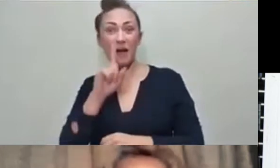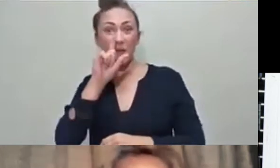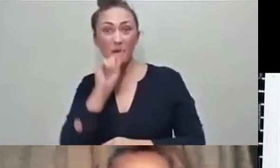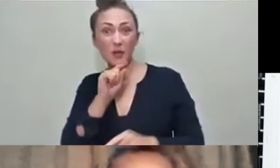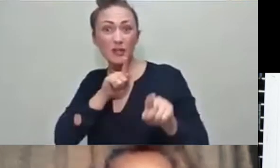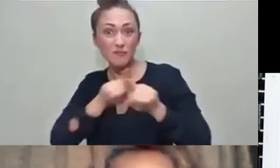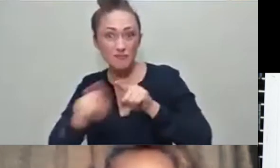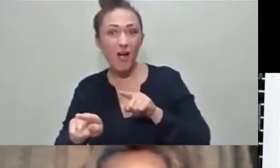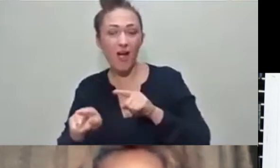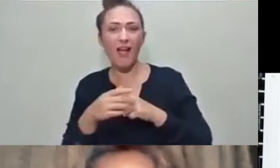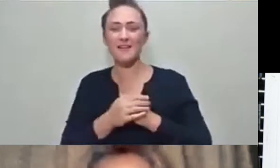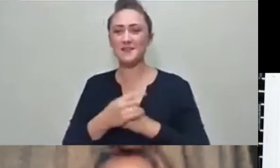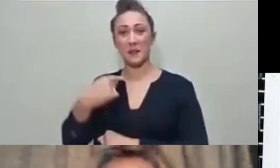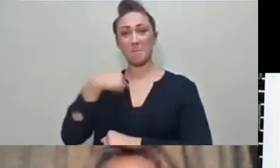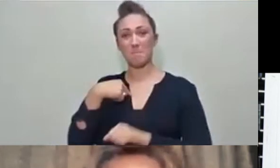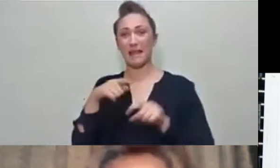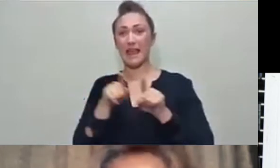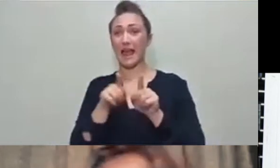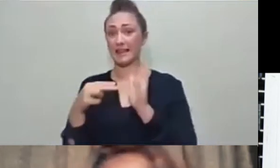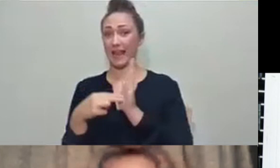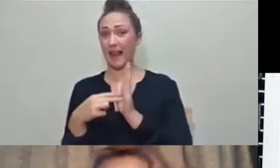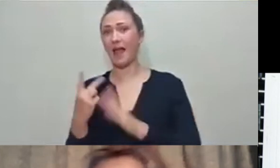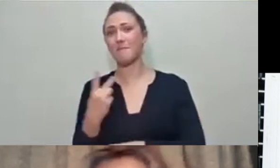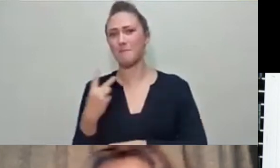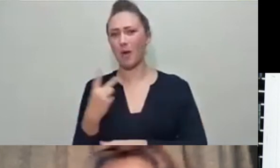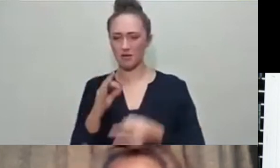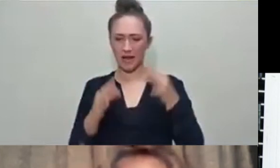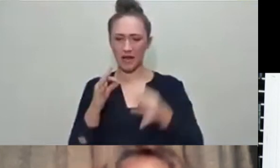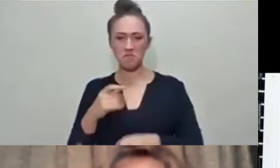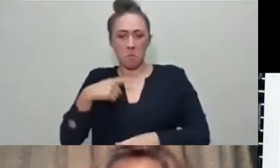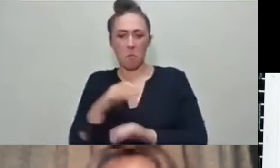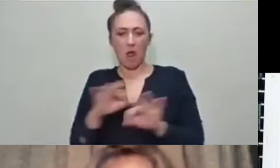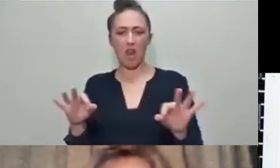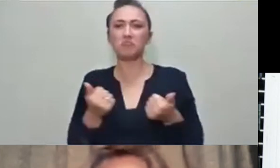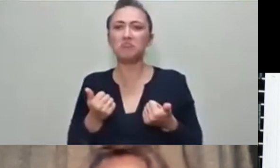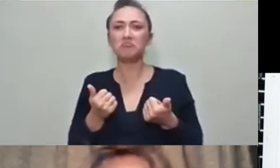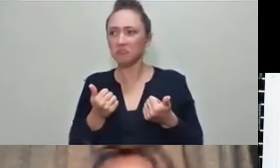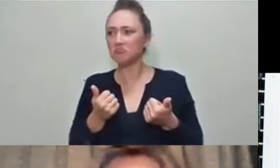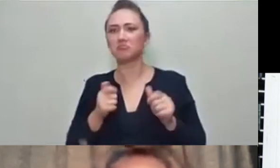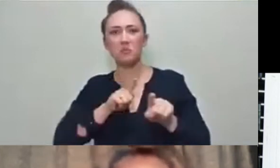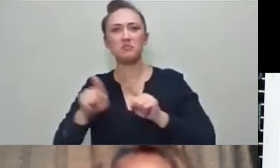So Nicola and I said why not? This is a very good example, let's have a go let's do it.